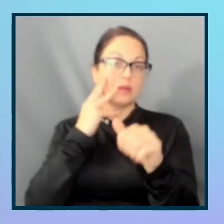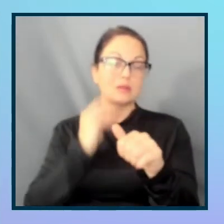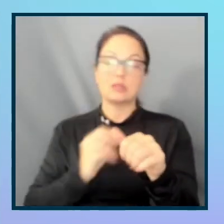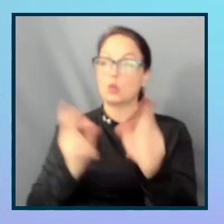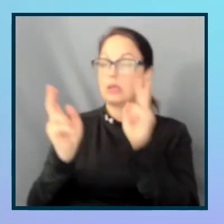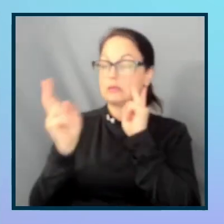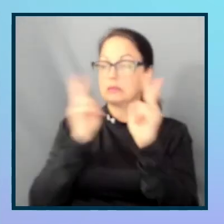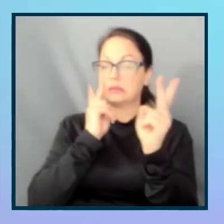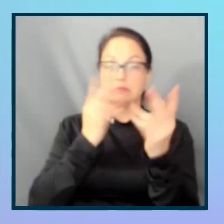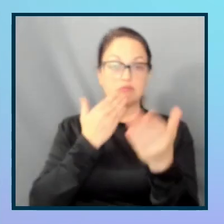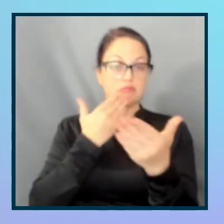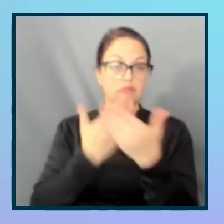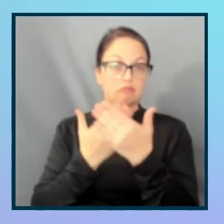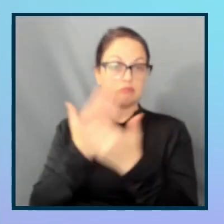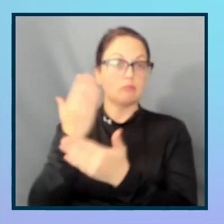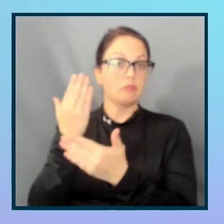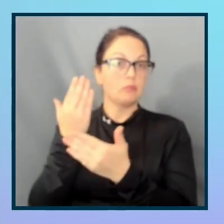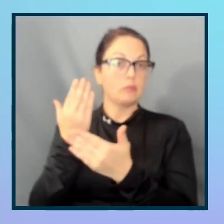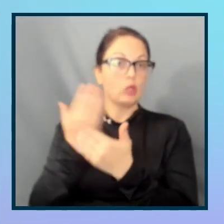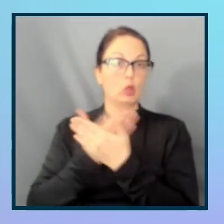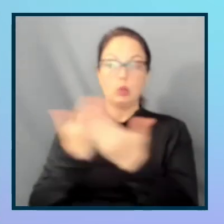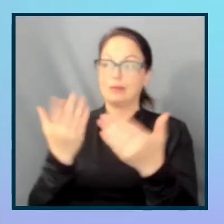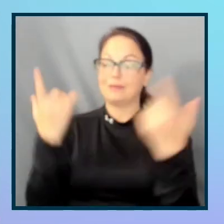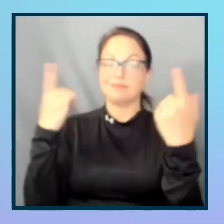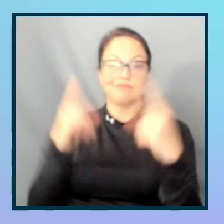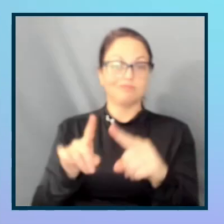and it's really exciting and confidence building for me.